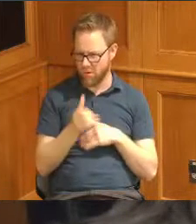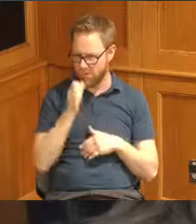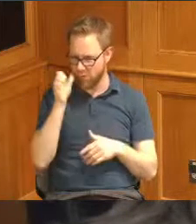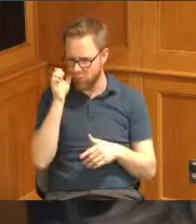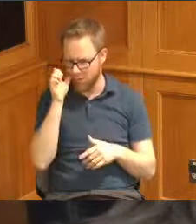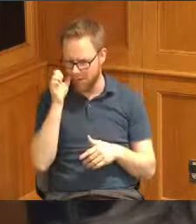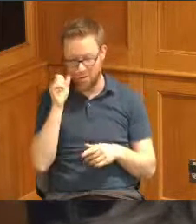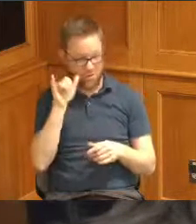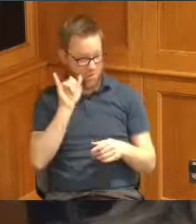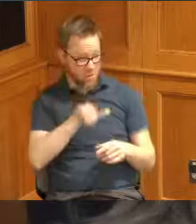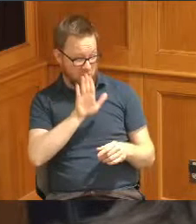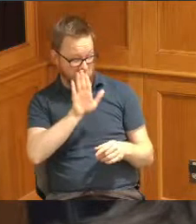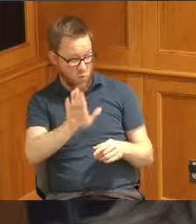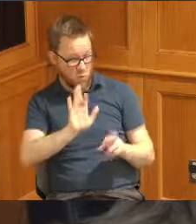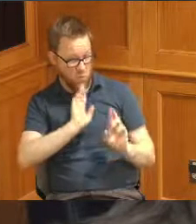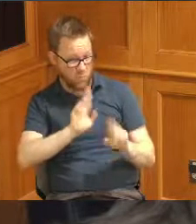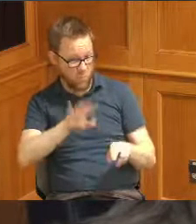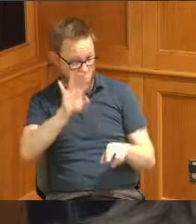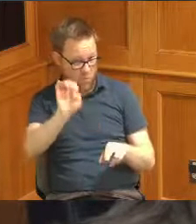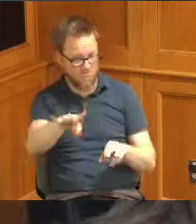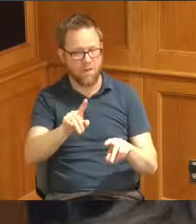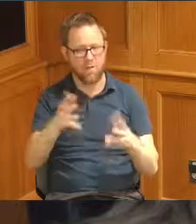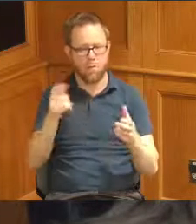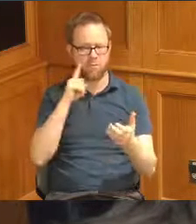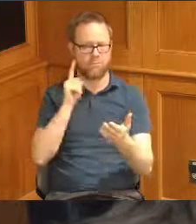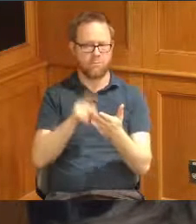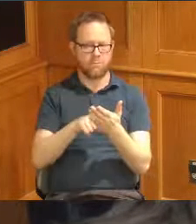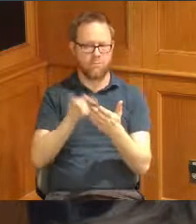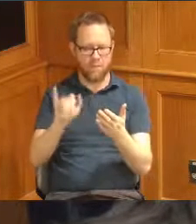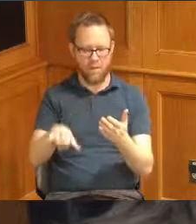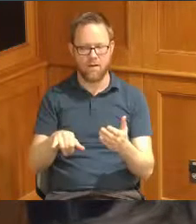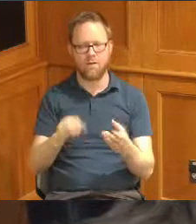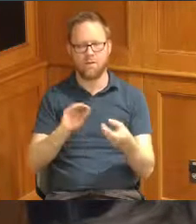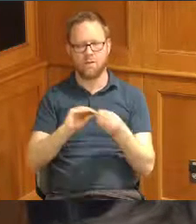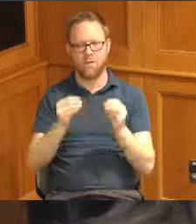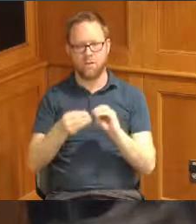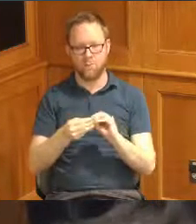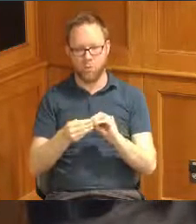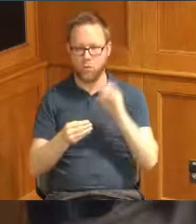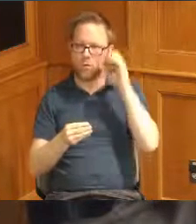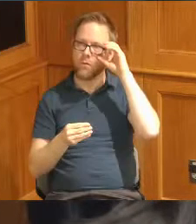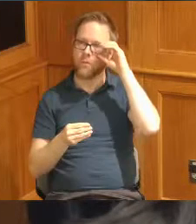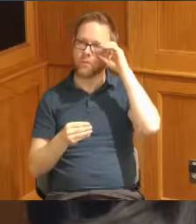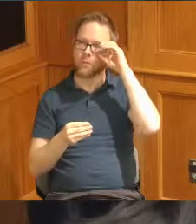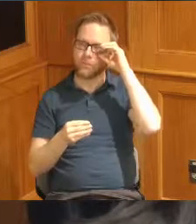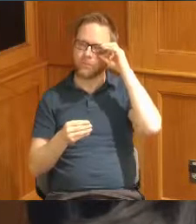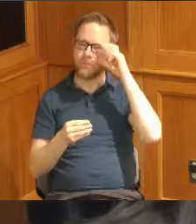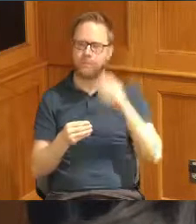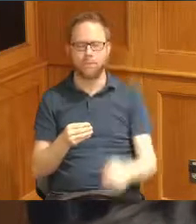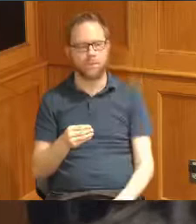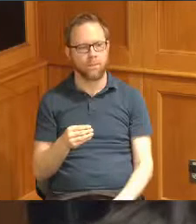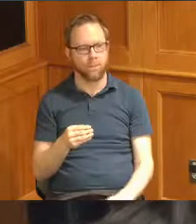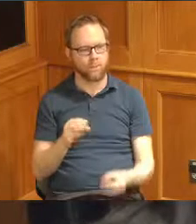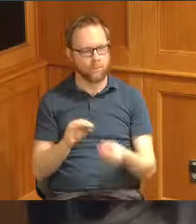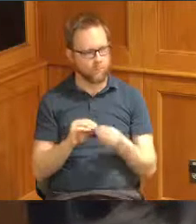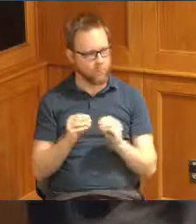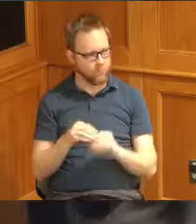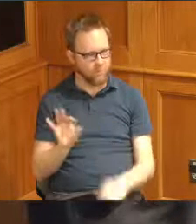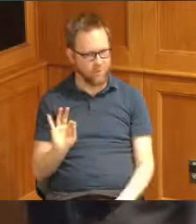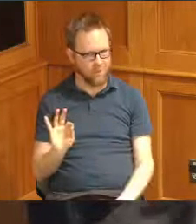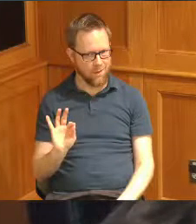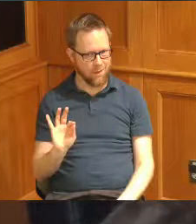reports as well but just wanted to acknowledge that item number item number nine I know this